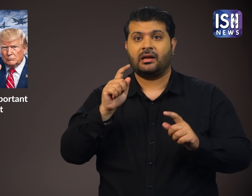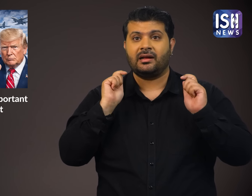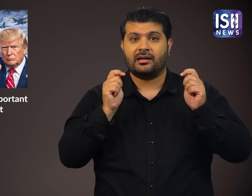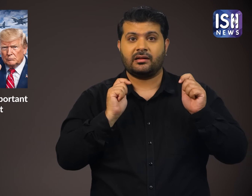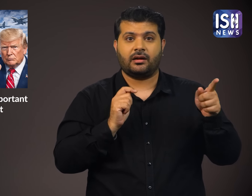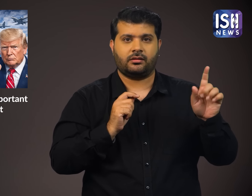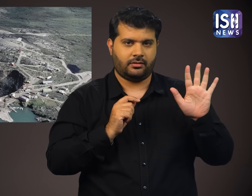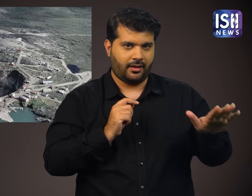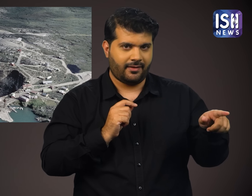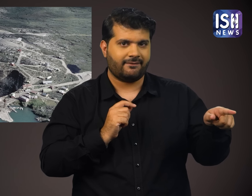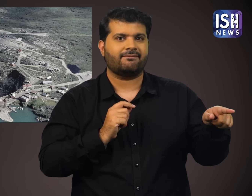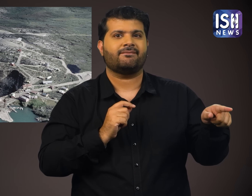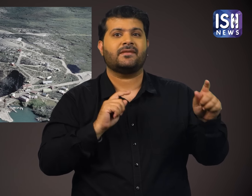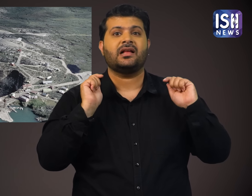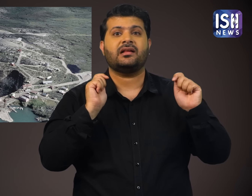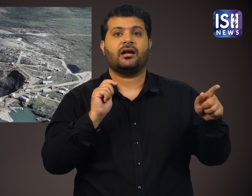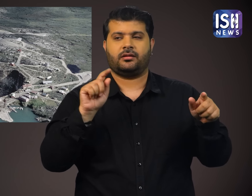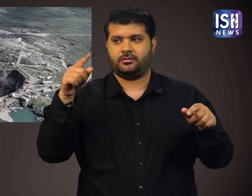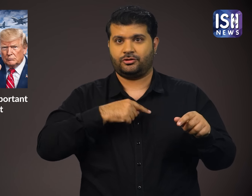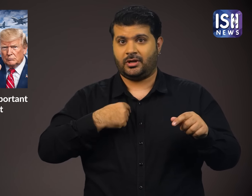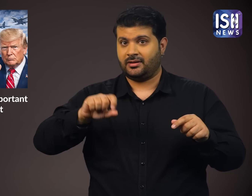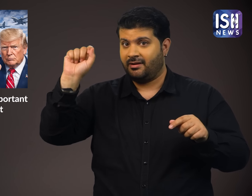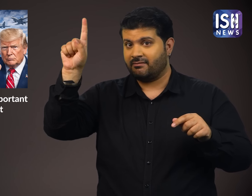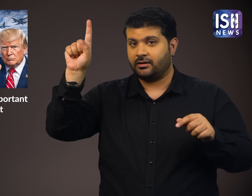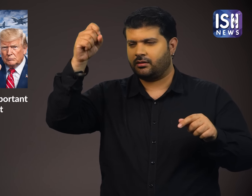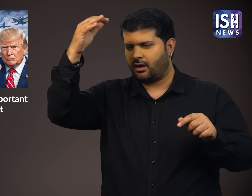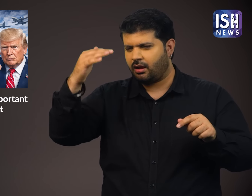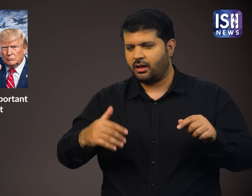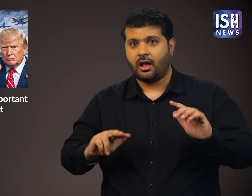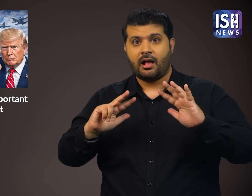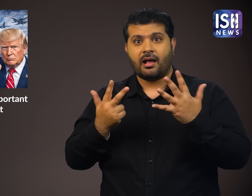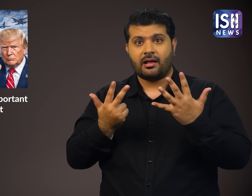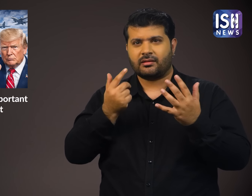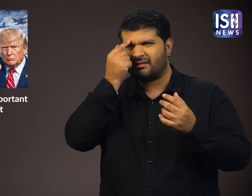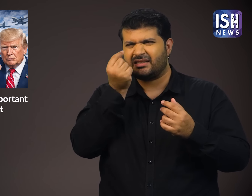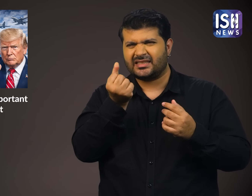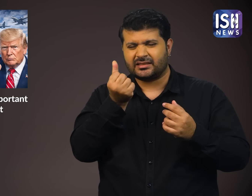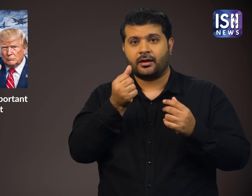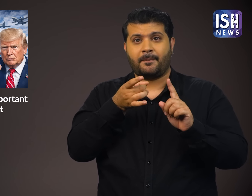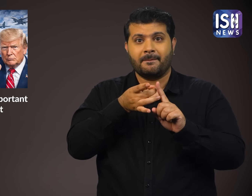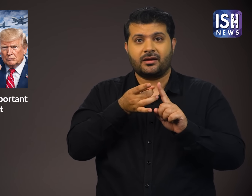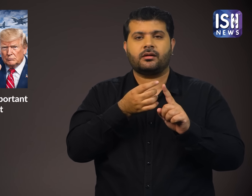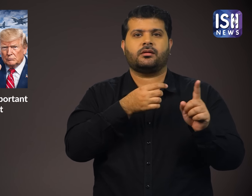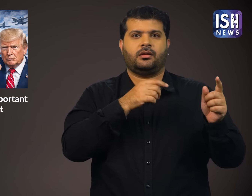Greenland ranks eighth in rare earth mineral reserves.